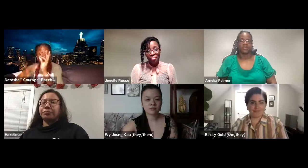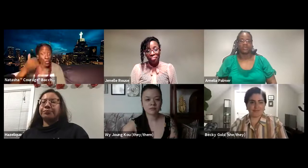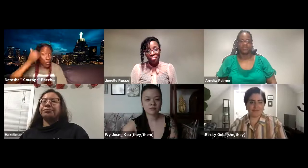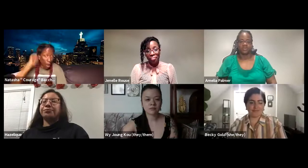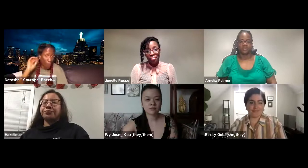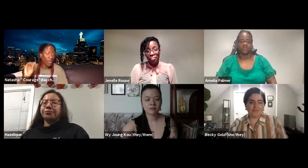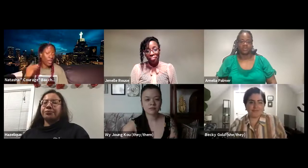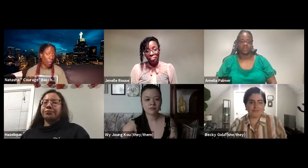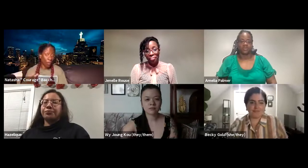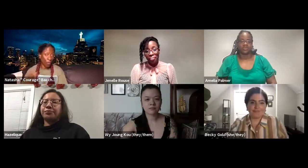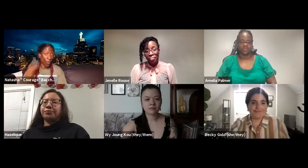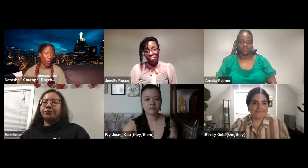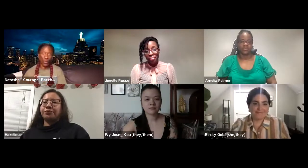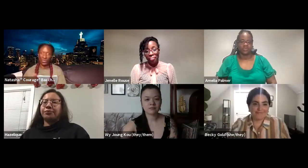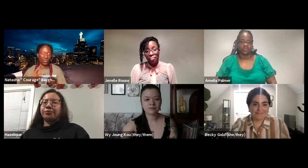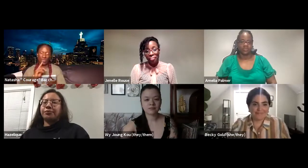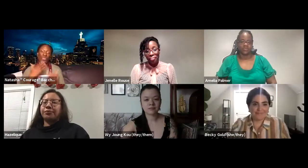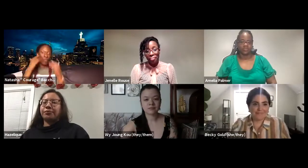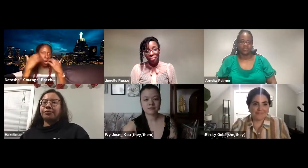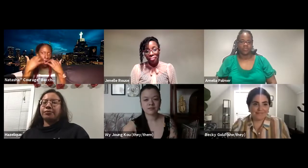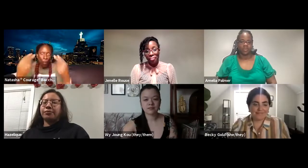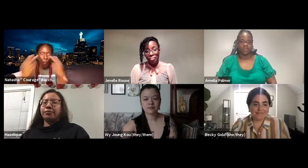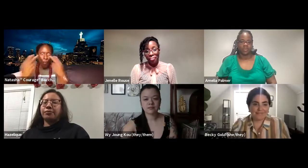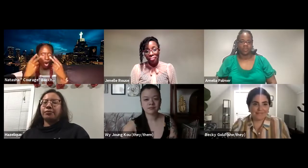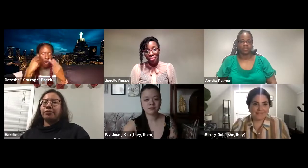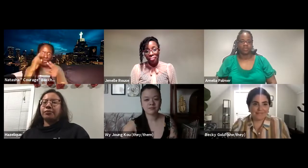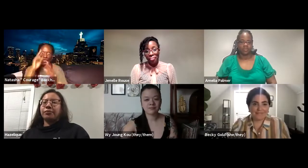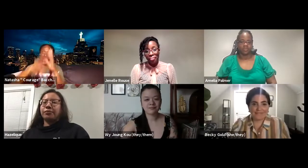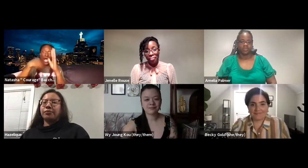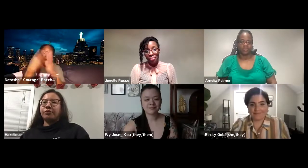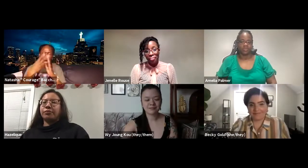thank you Kou and Becky as well and the interpreters Carmelle and Aneesa and also